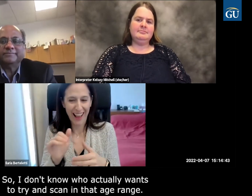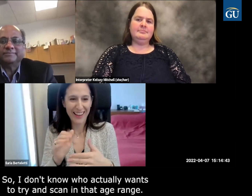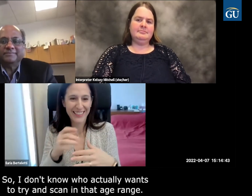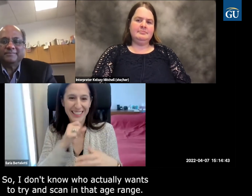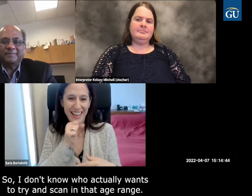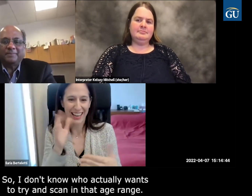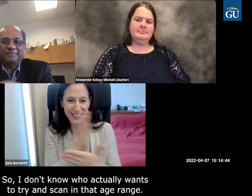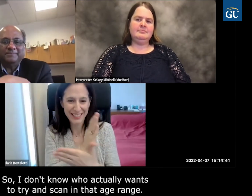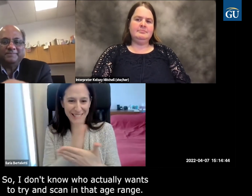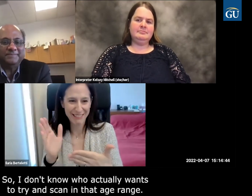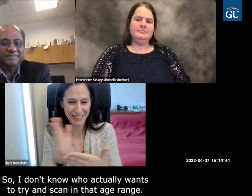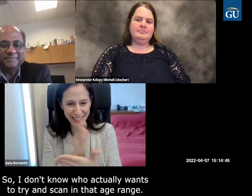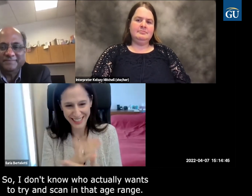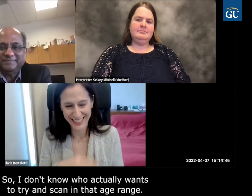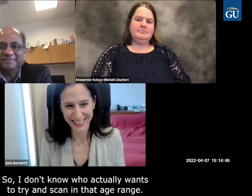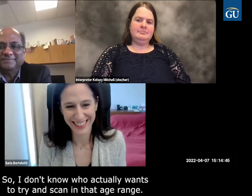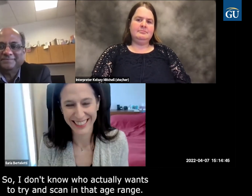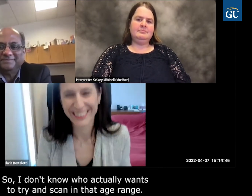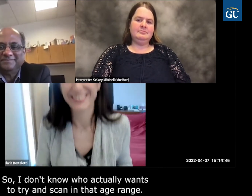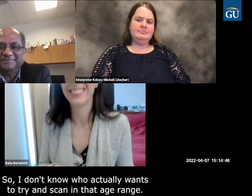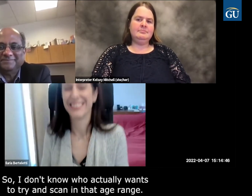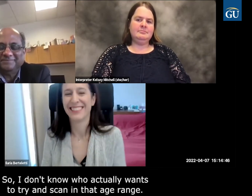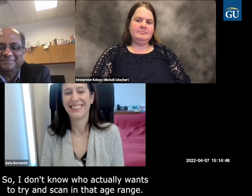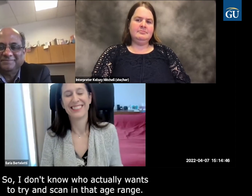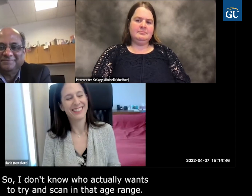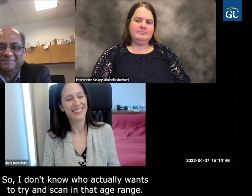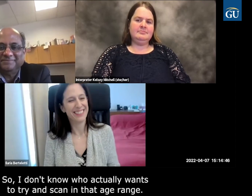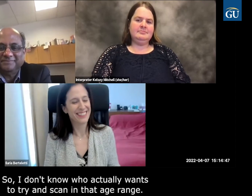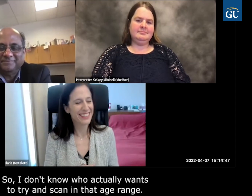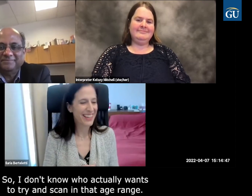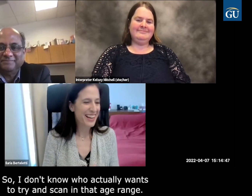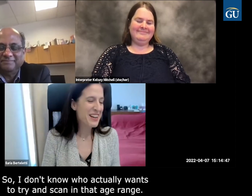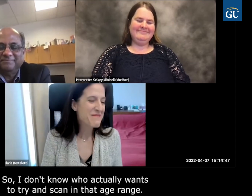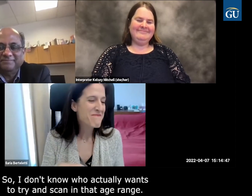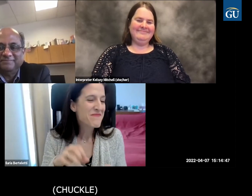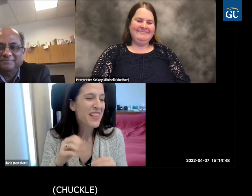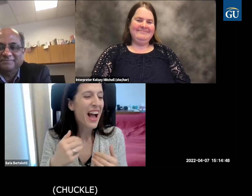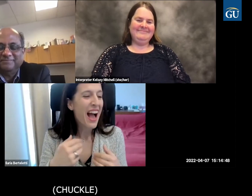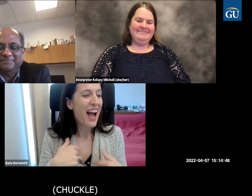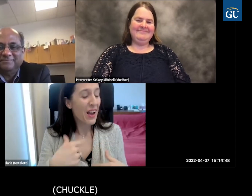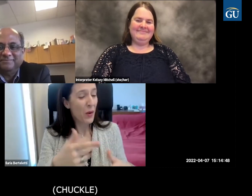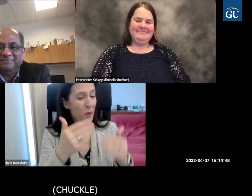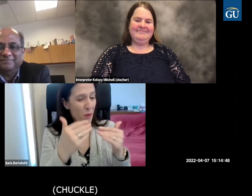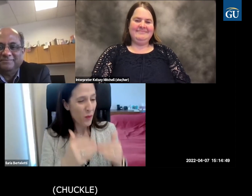to try and scan in that age range